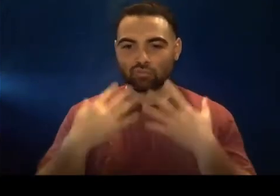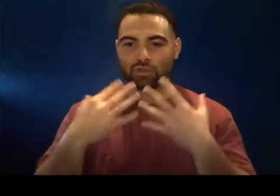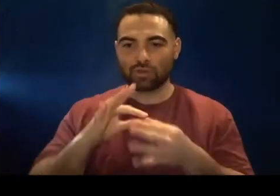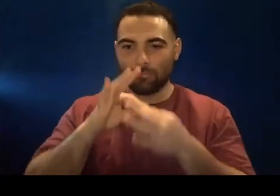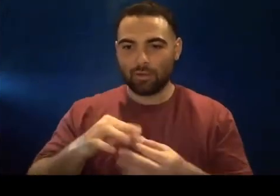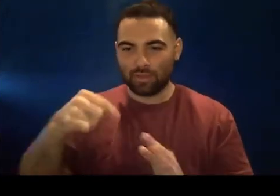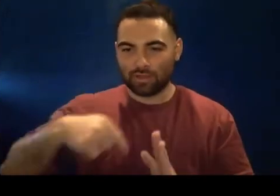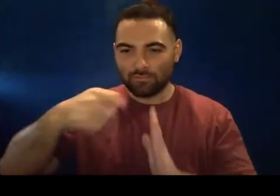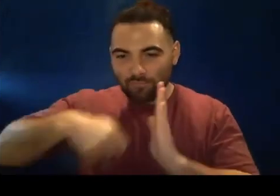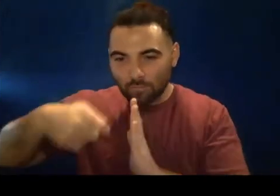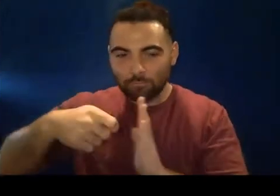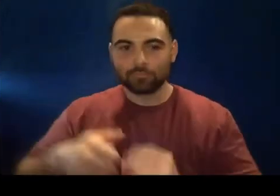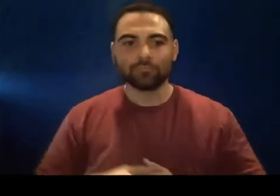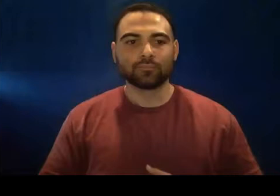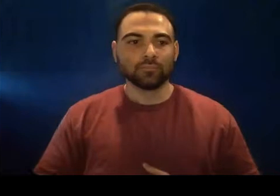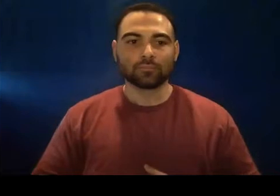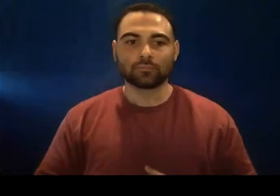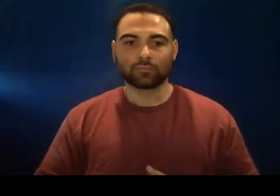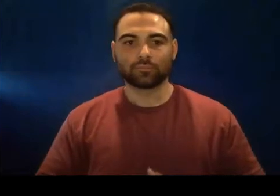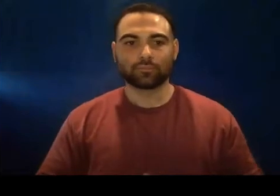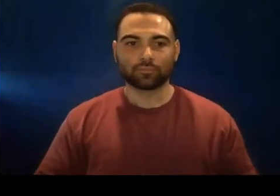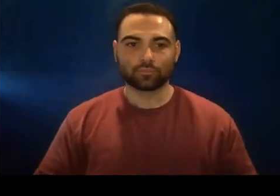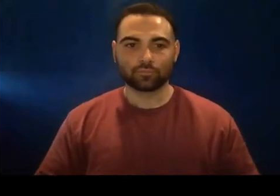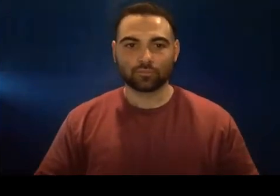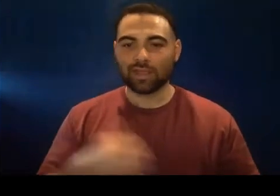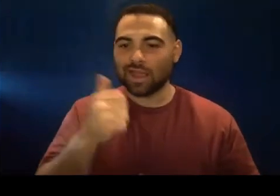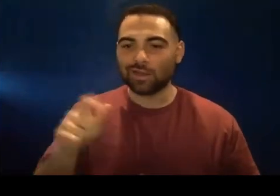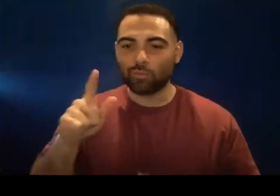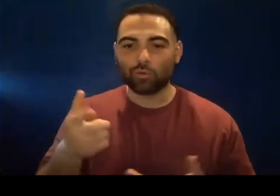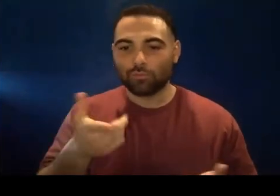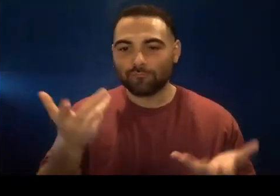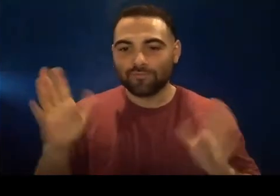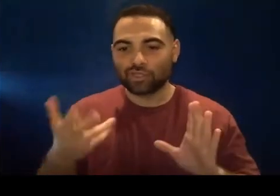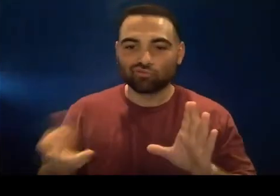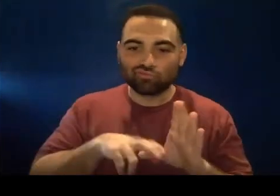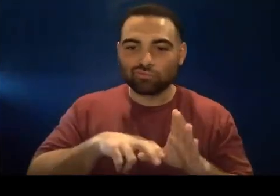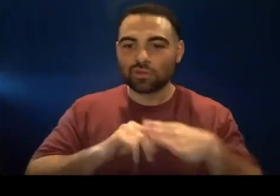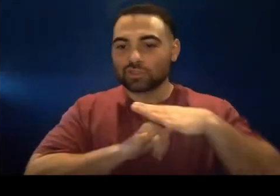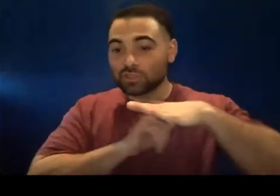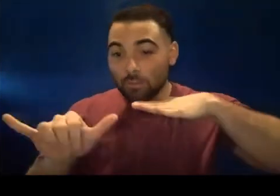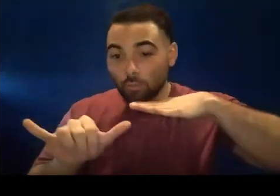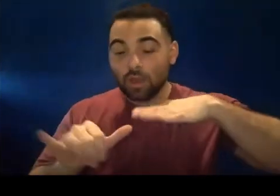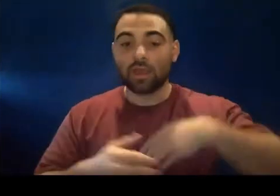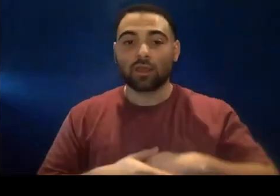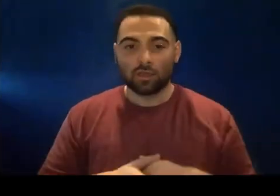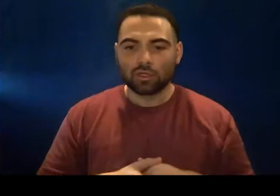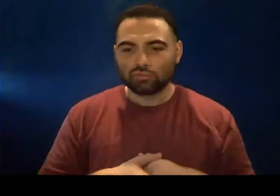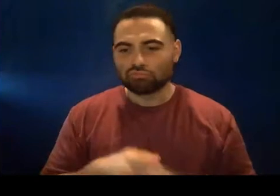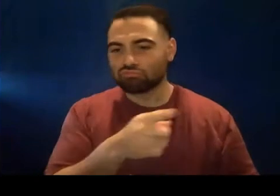I think anyone who has used the subway system in New York City specifically would probably have a lot